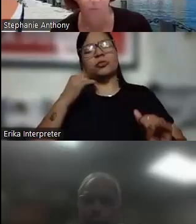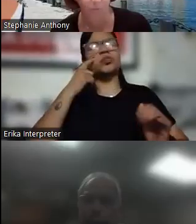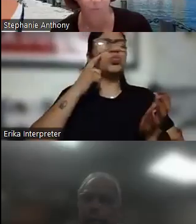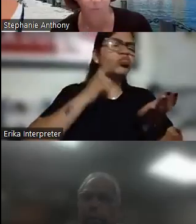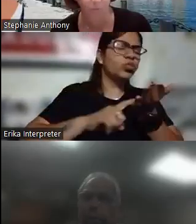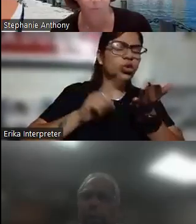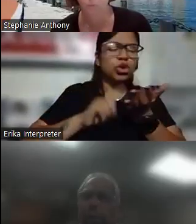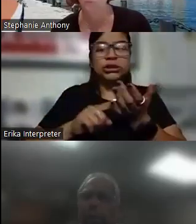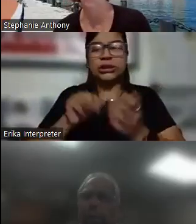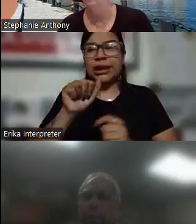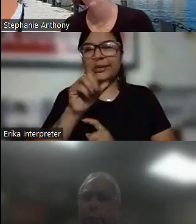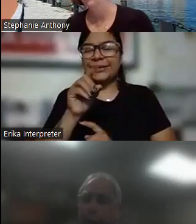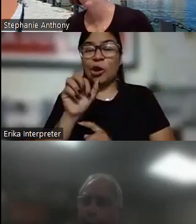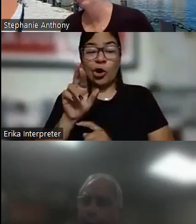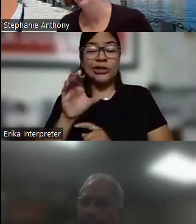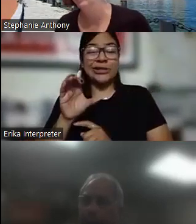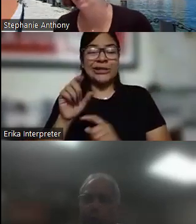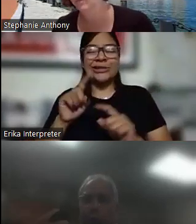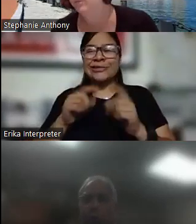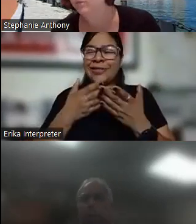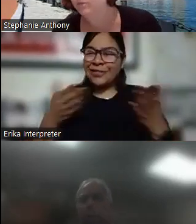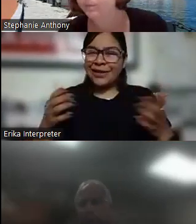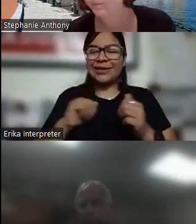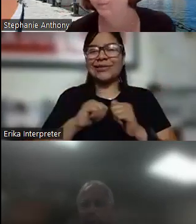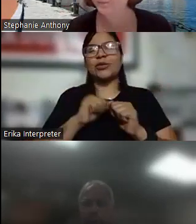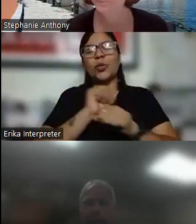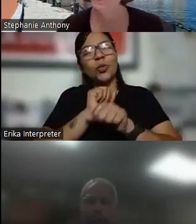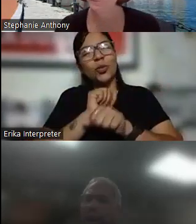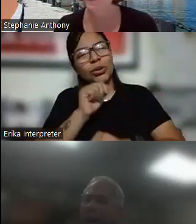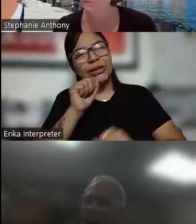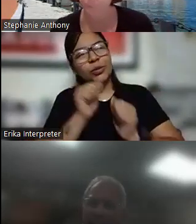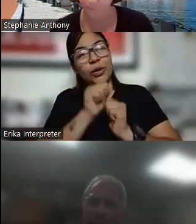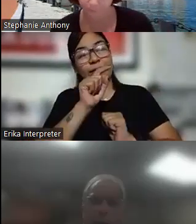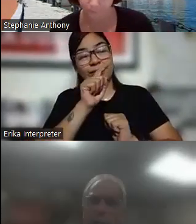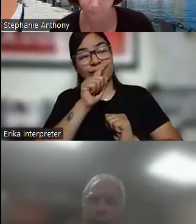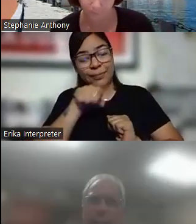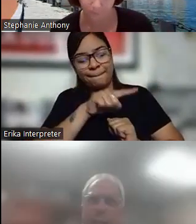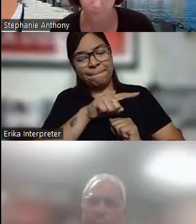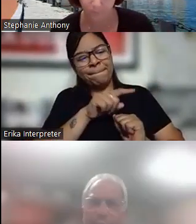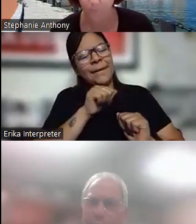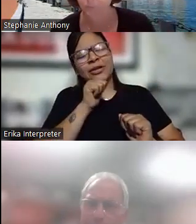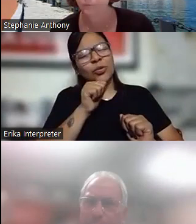adrc stuff and starting our application working with the county I don't recall seeing an age limit